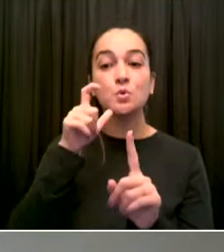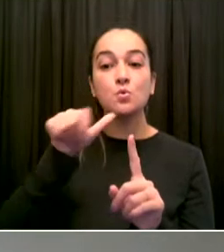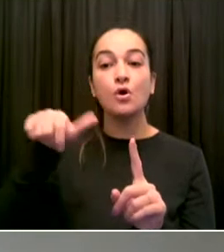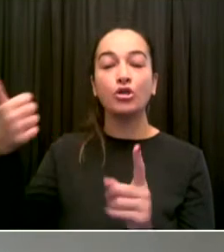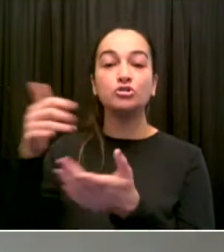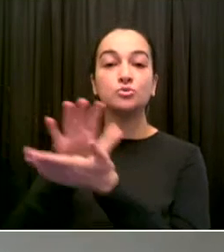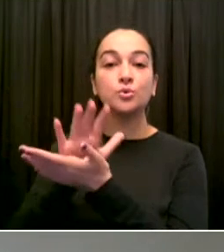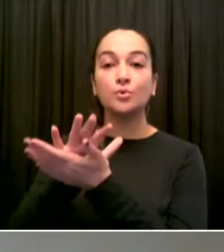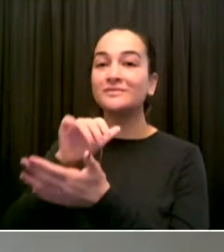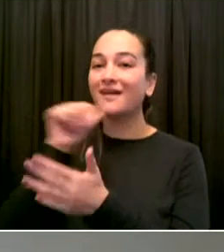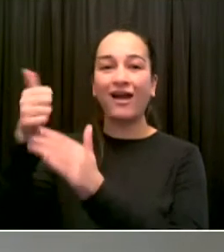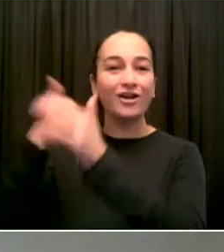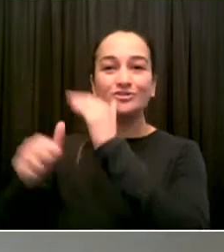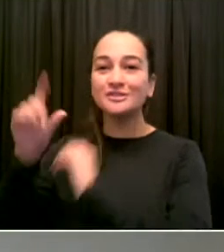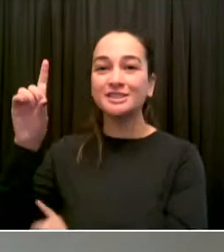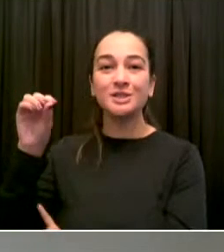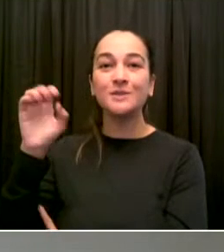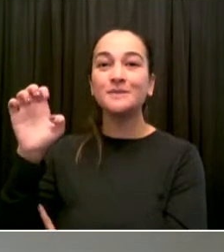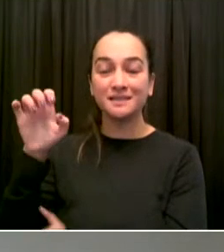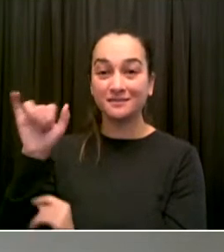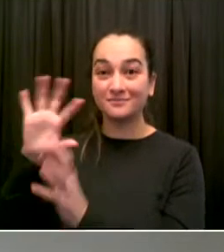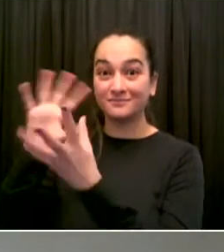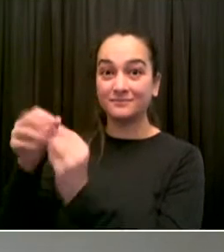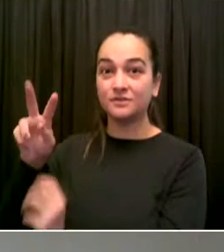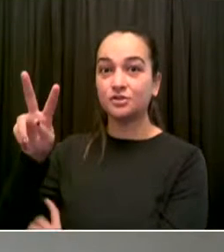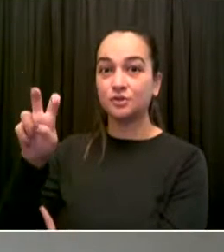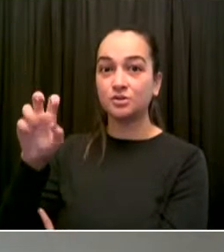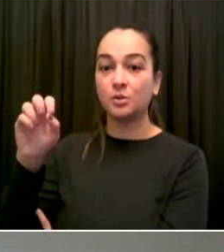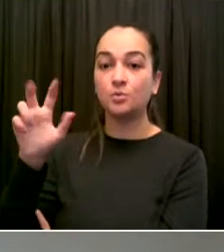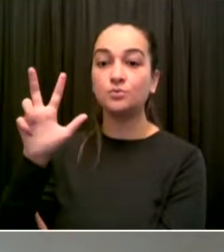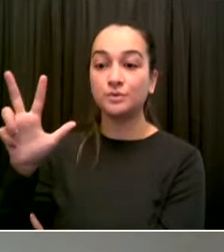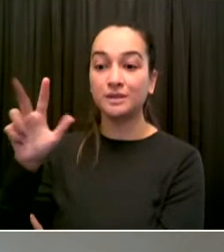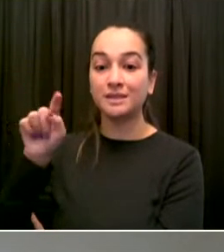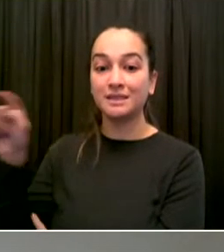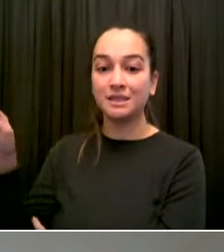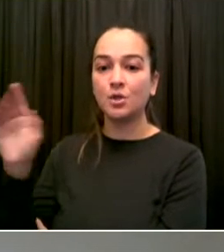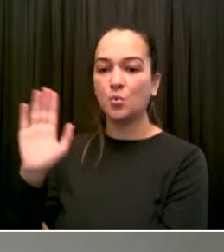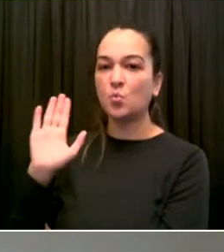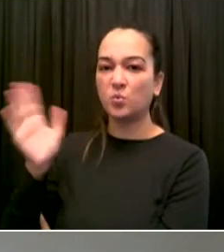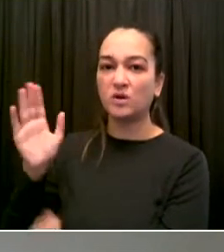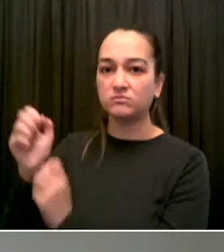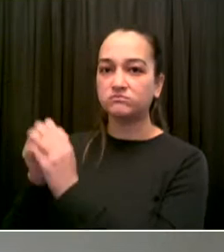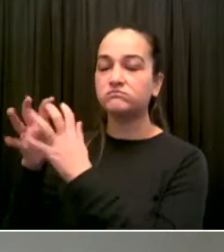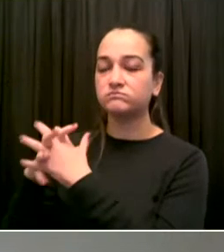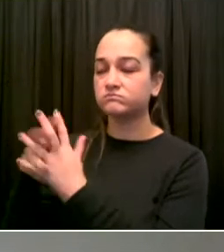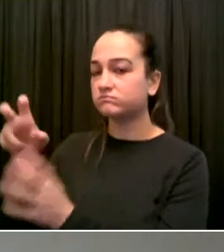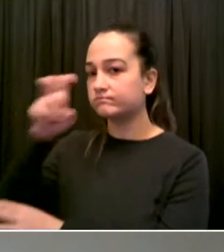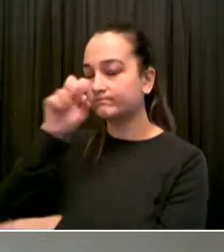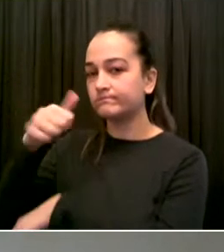NOW WE WILL REA CH203 CHARTER SCHOOLS THAT ARE NOT IN THE DEPTARMT ENOF EDUCATION